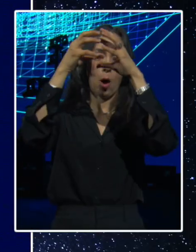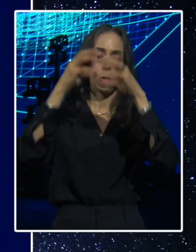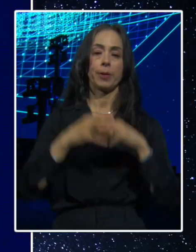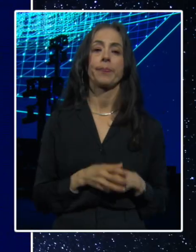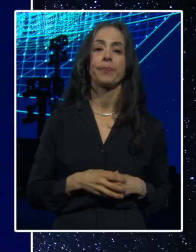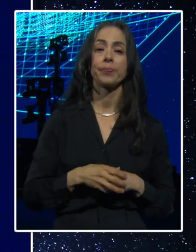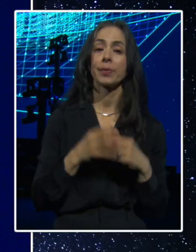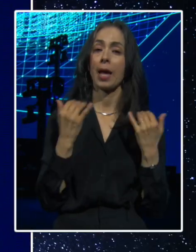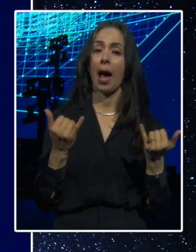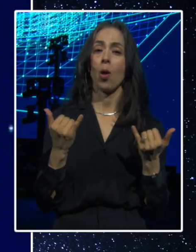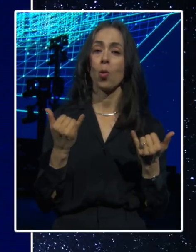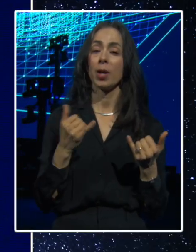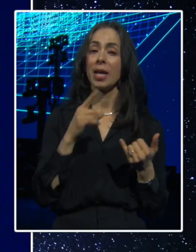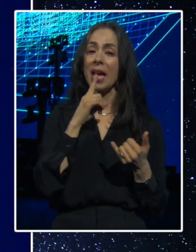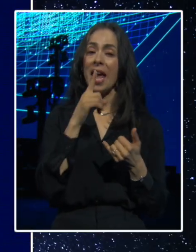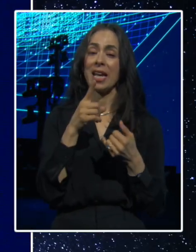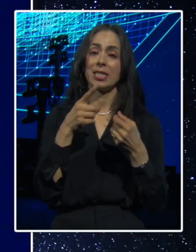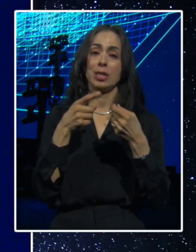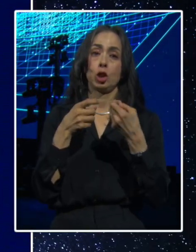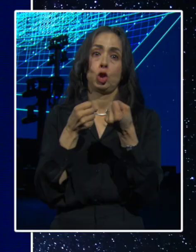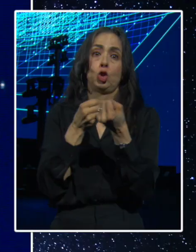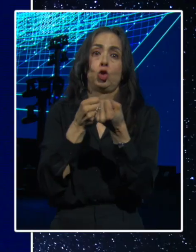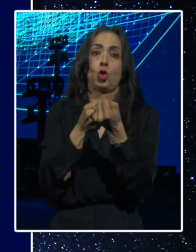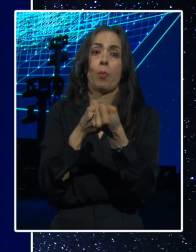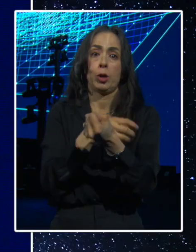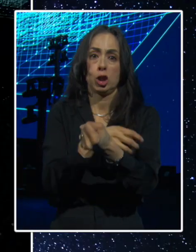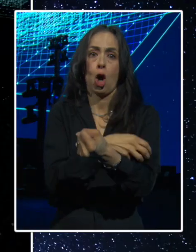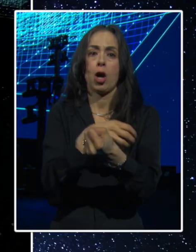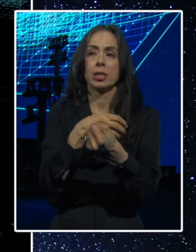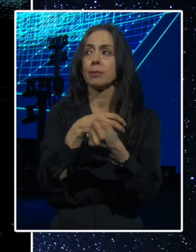Now it is supercharged by HPE Morpheus software.